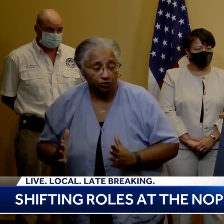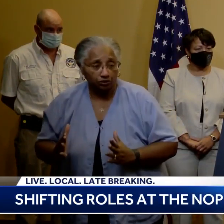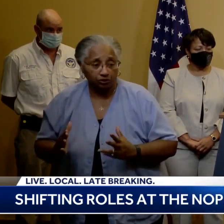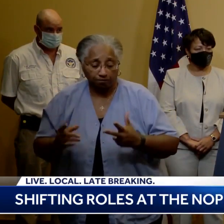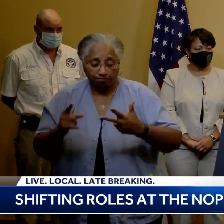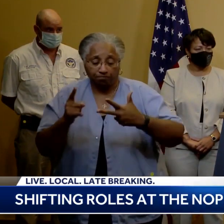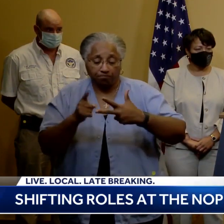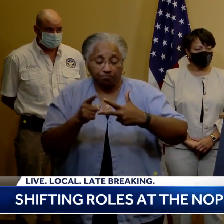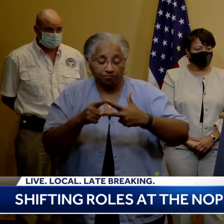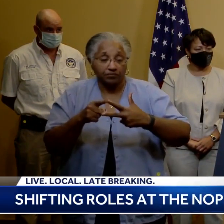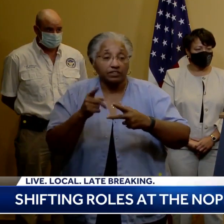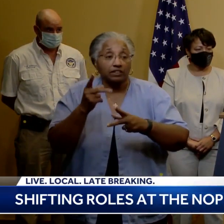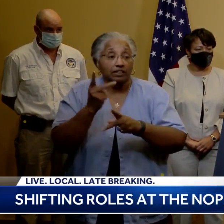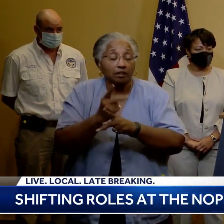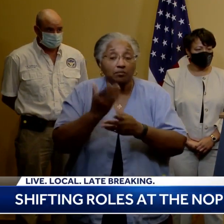EBBERT HASEE BN WI CTHANTRELL SINCE SHE TOOK OFFICE IN 2018. HE ALSO SERVED UNDER F